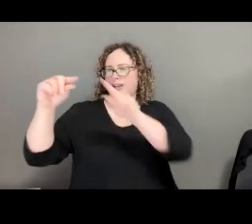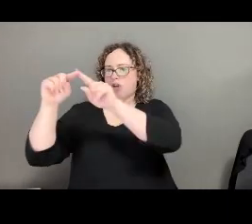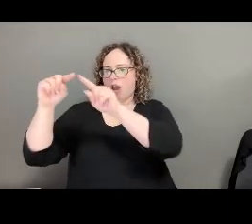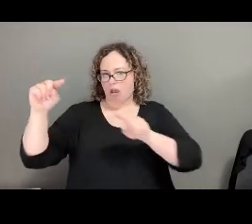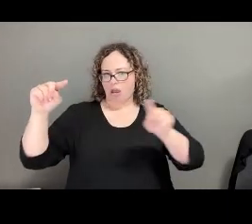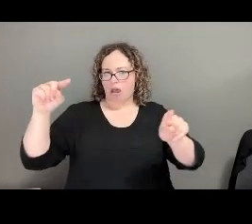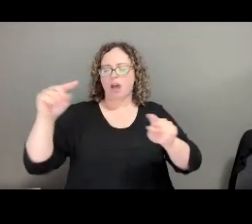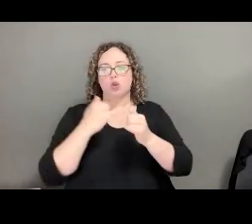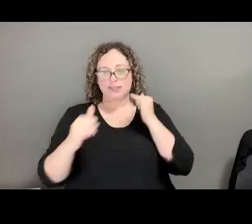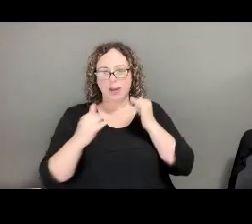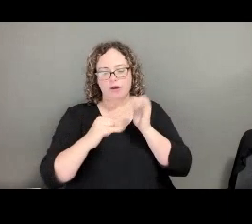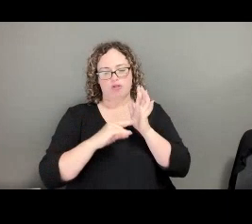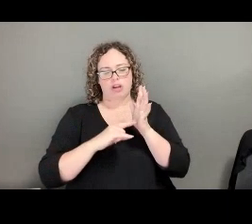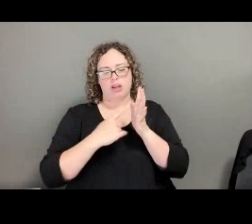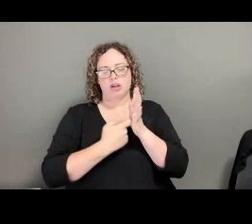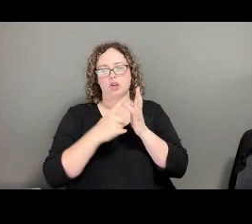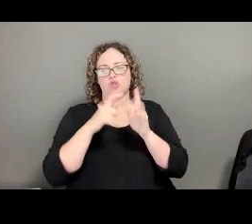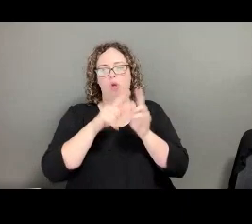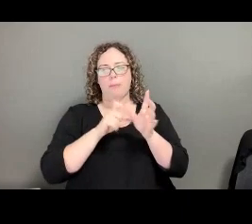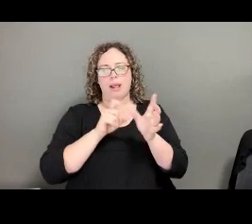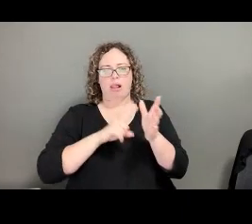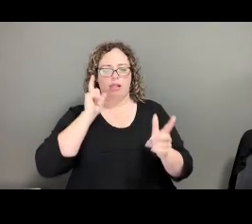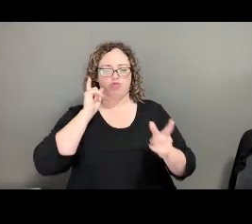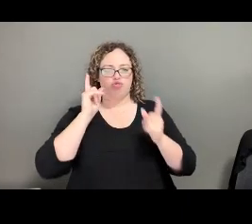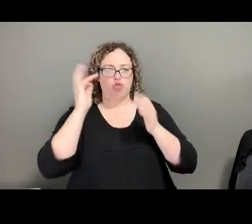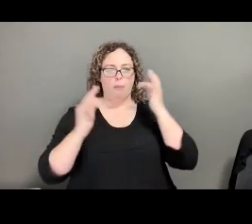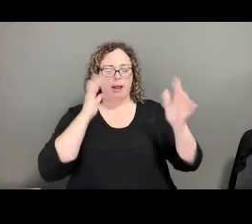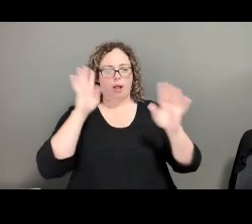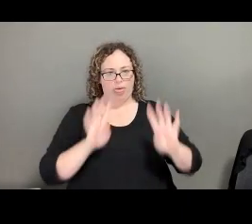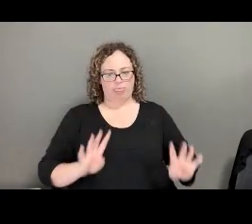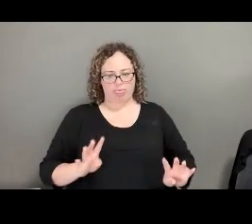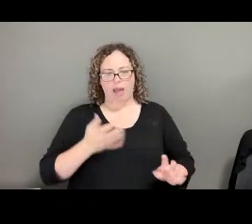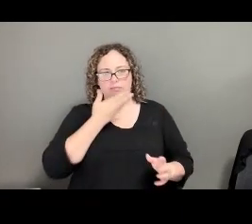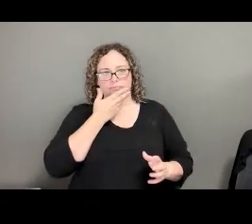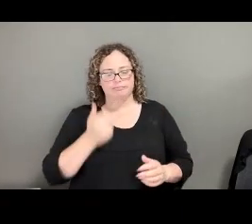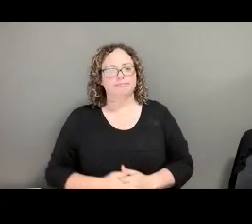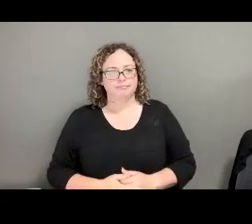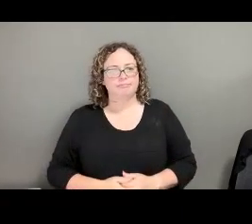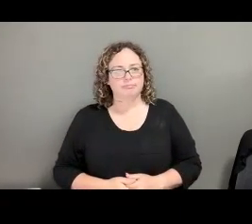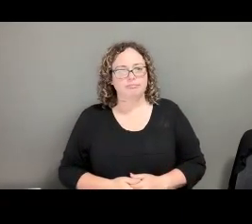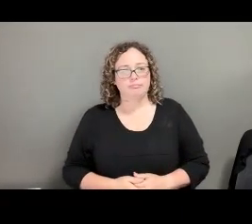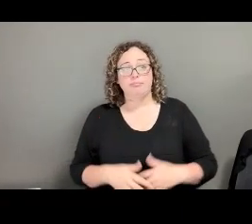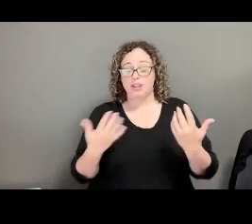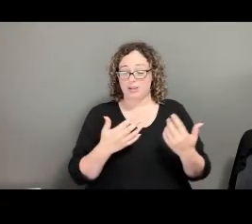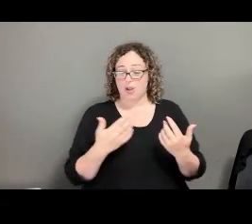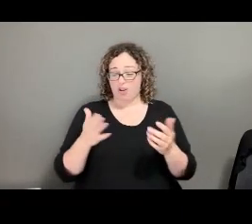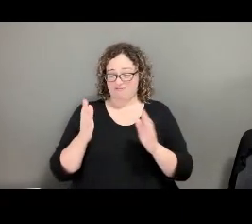Our next slide please. So firstly crabs and casino is the crabs.